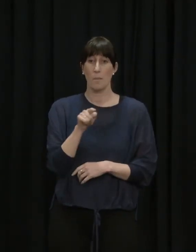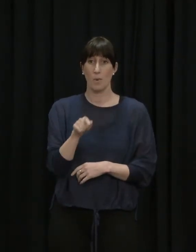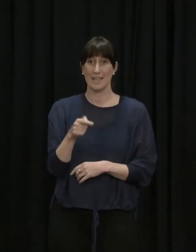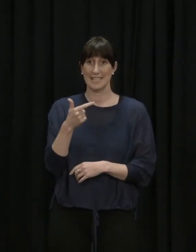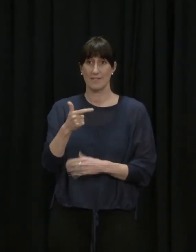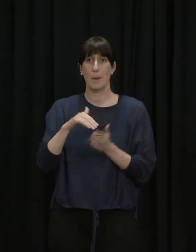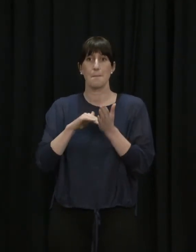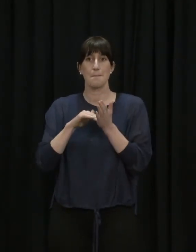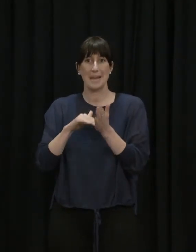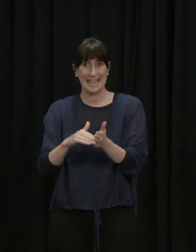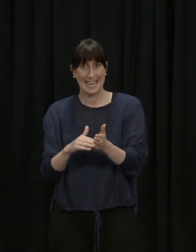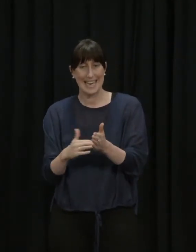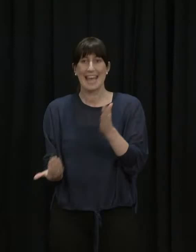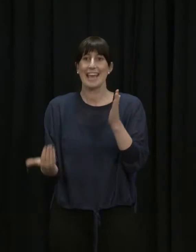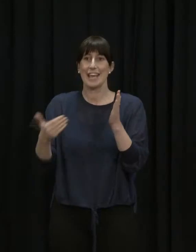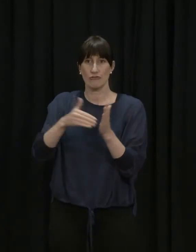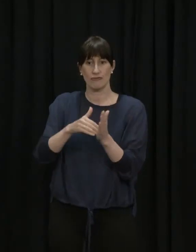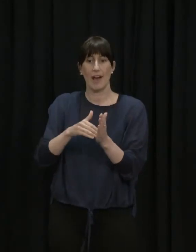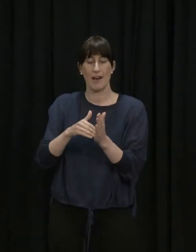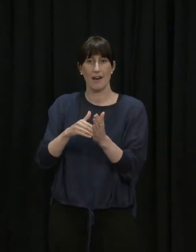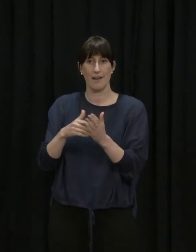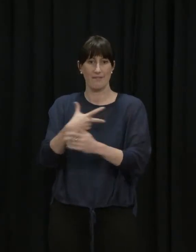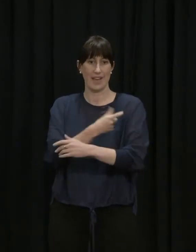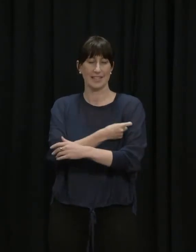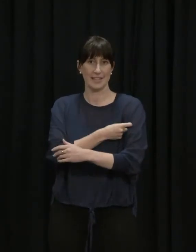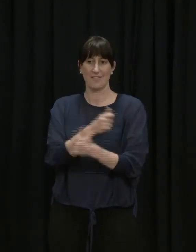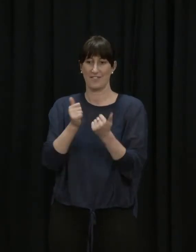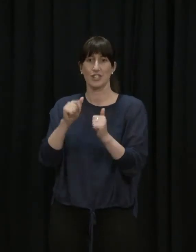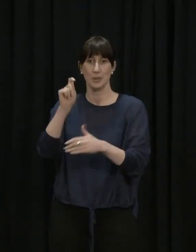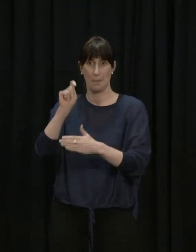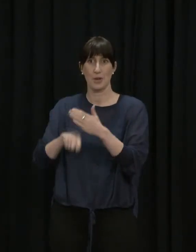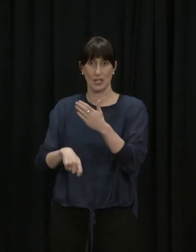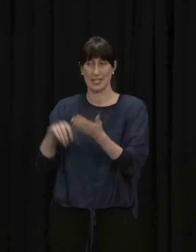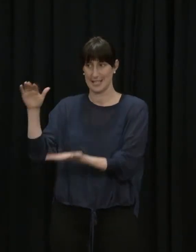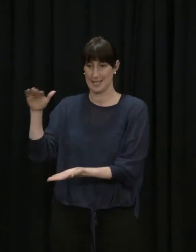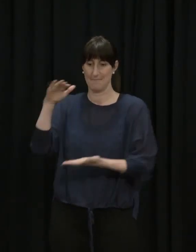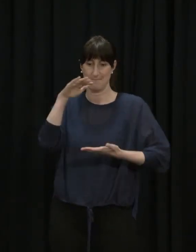eligible beyond the shift up today, I'm pleased to announce